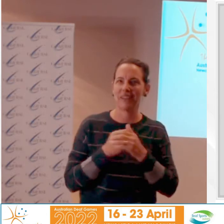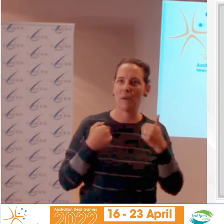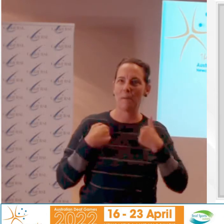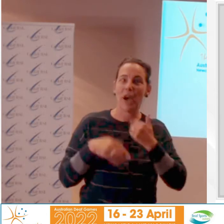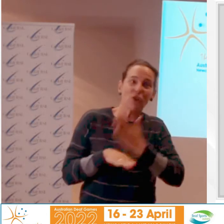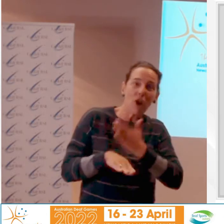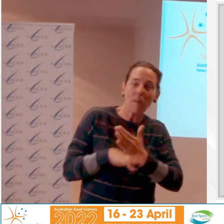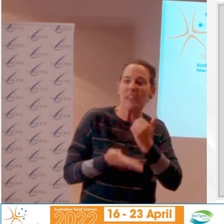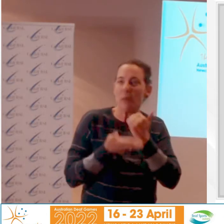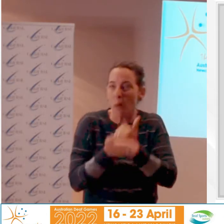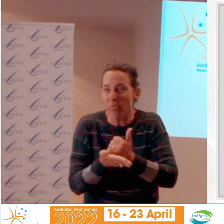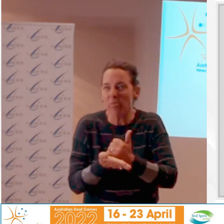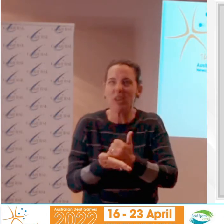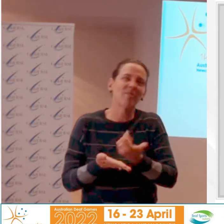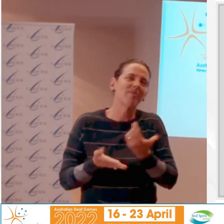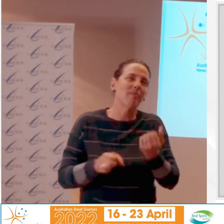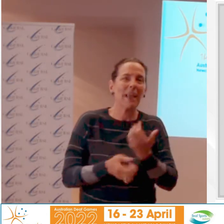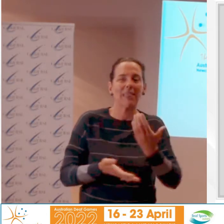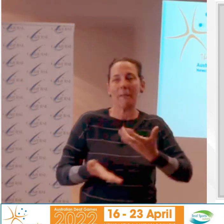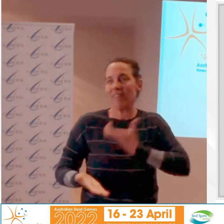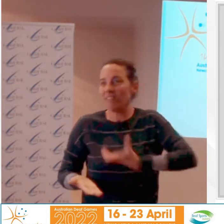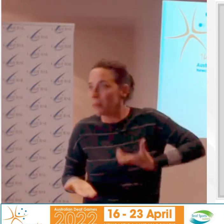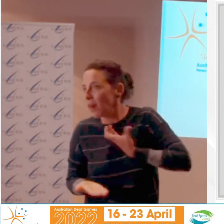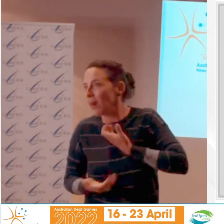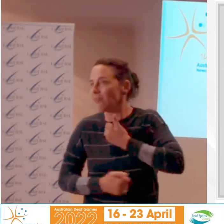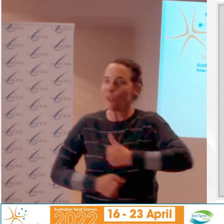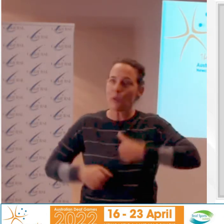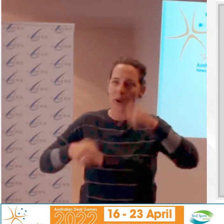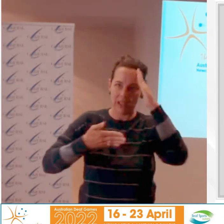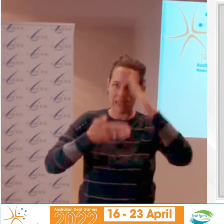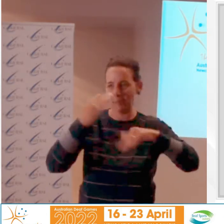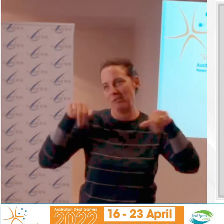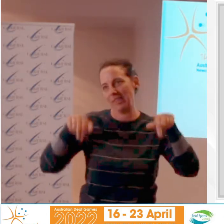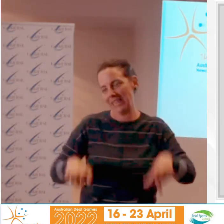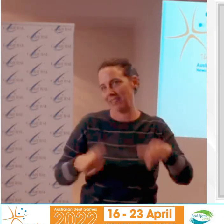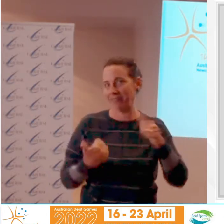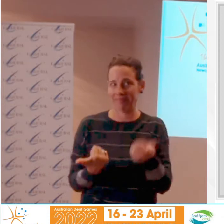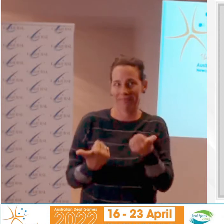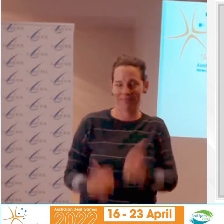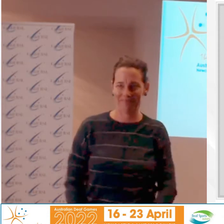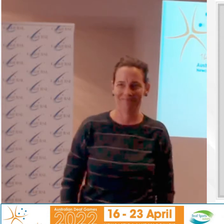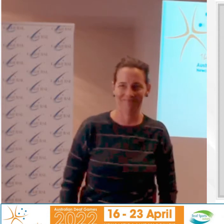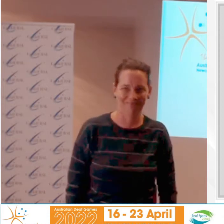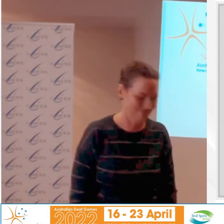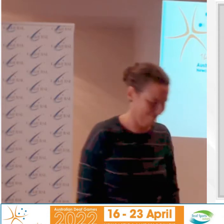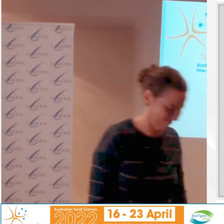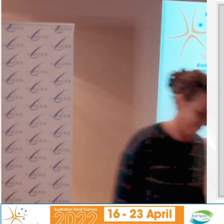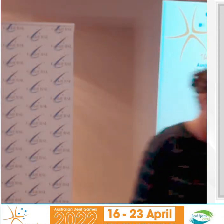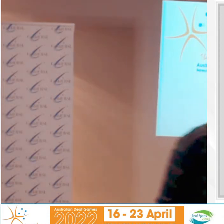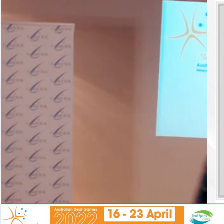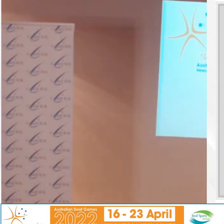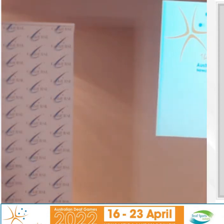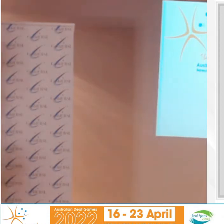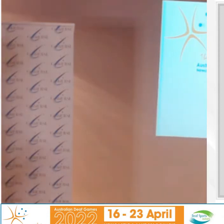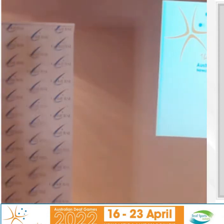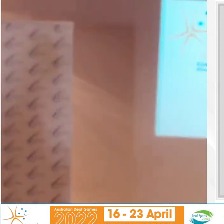it might make it a bit difficult for international travel but will try we have done this to make sure they are supported and feel comfortable and enjoy their time here